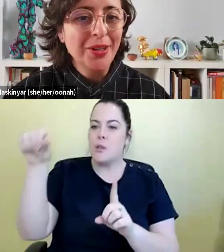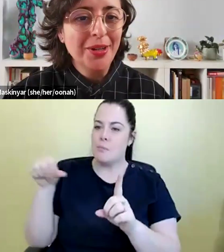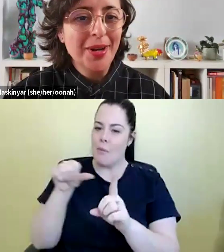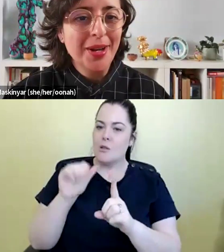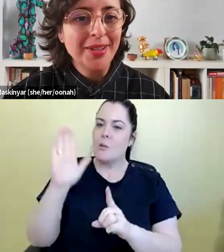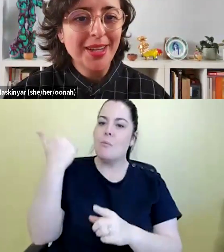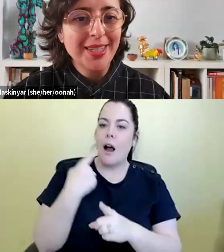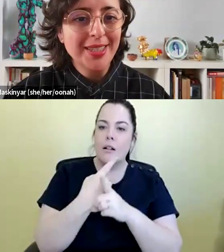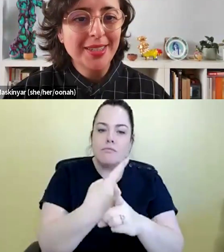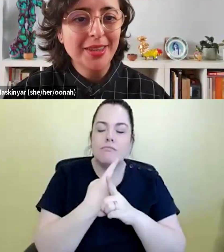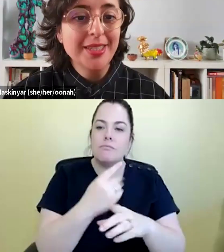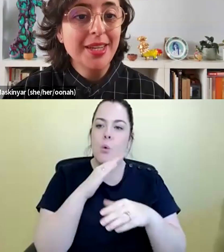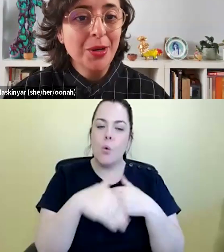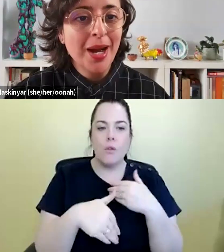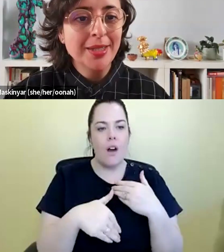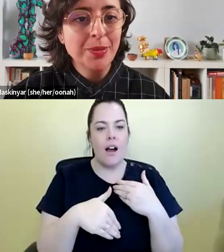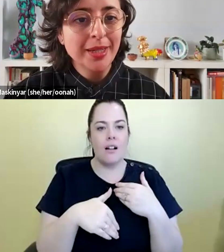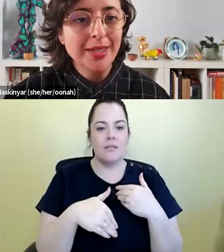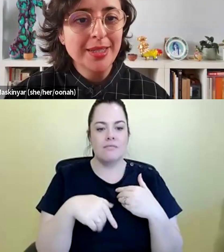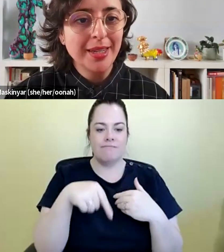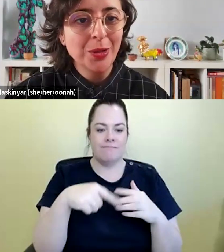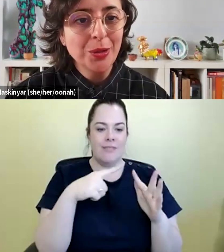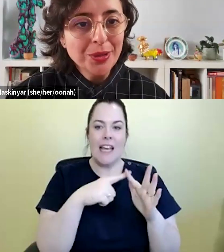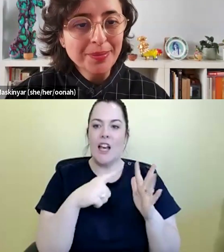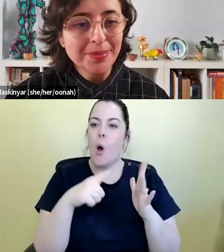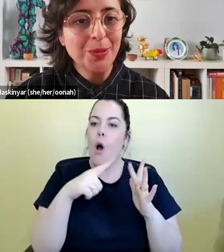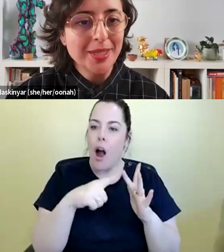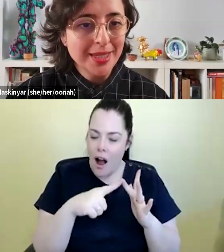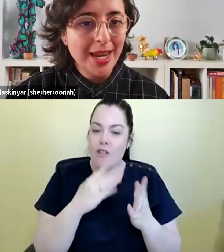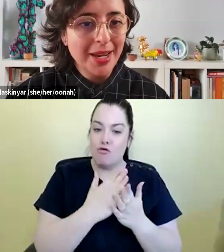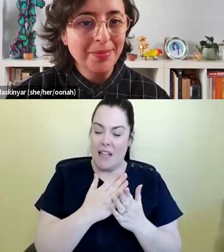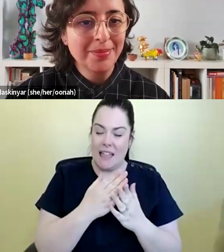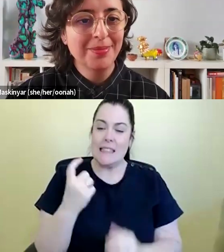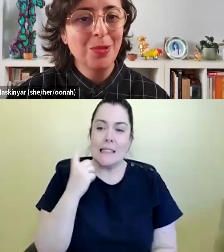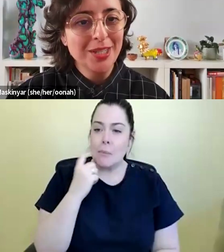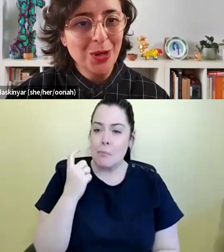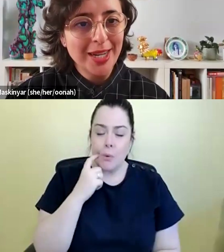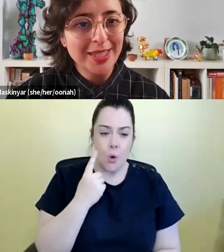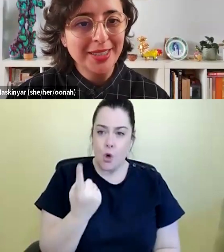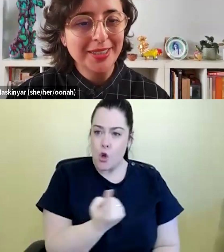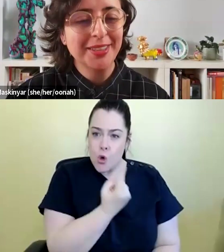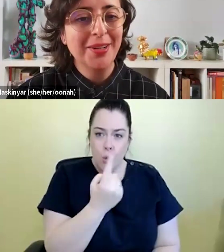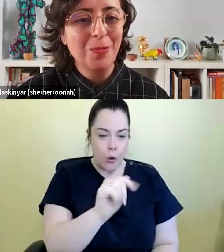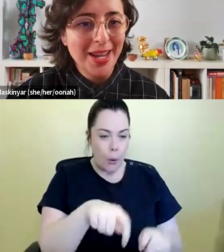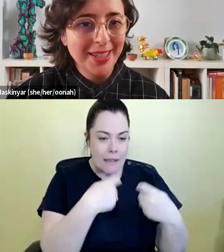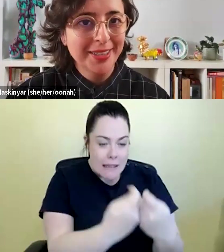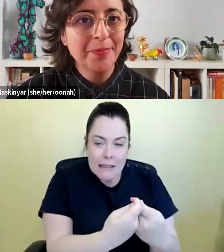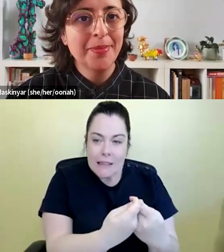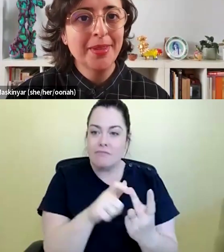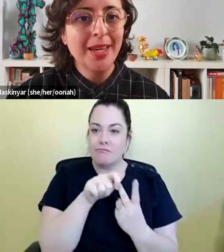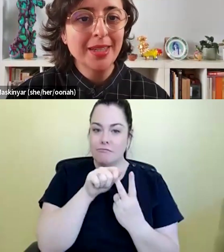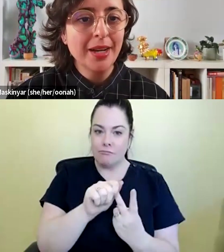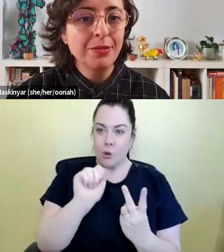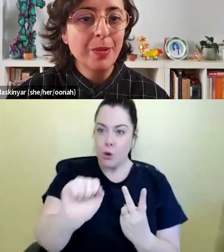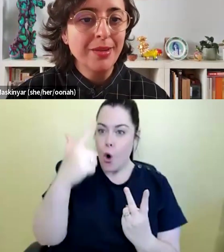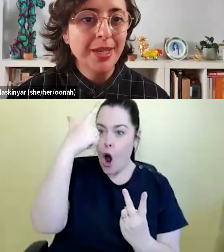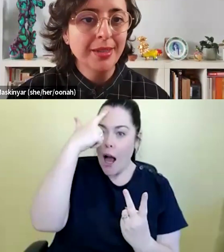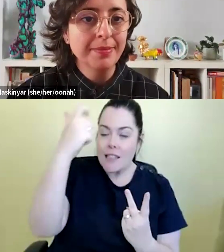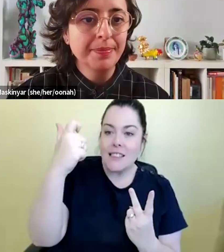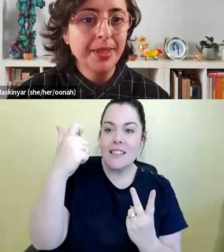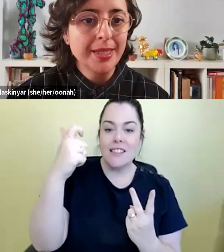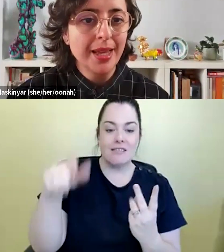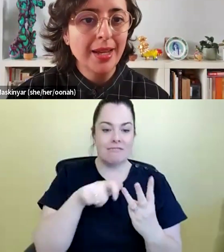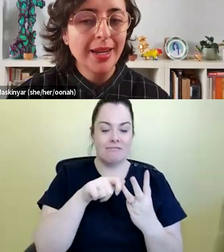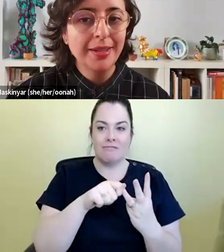earlier around the fact that this EOI is asking who, the idea, and why. And to weave into that,